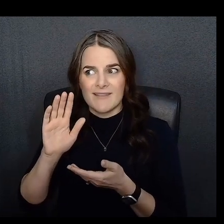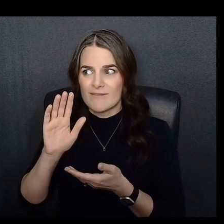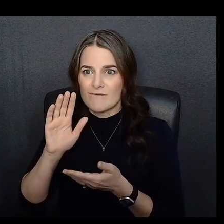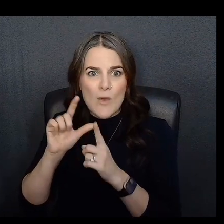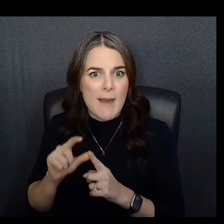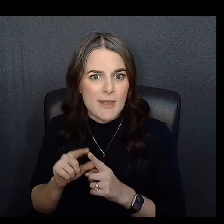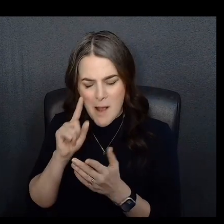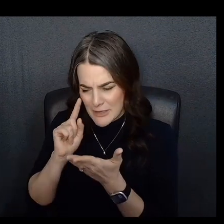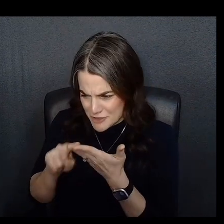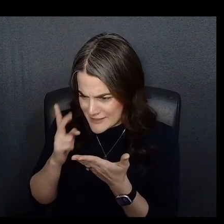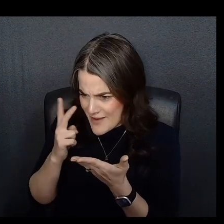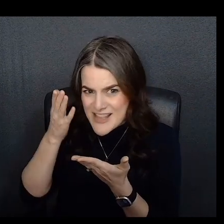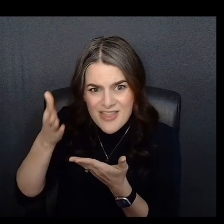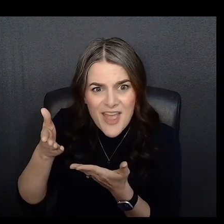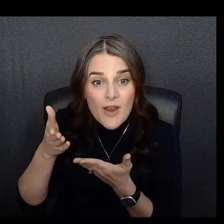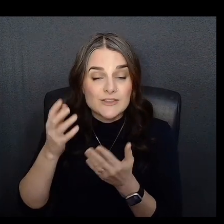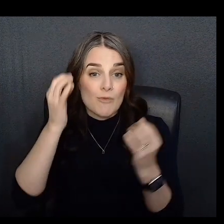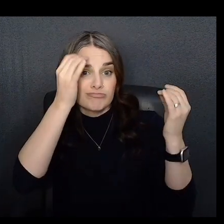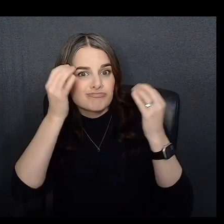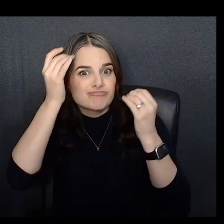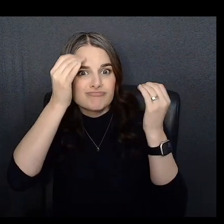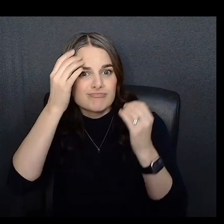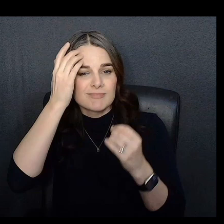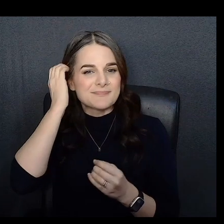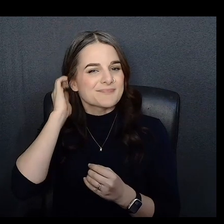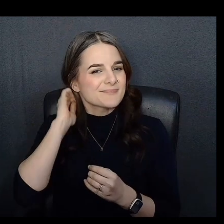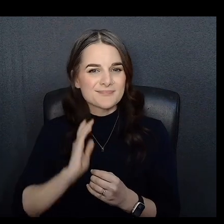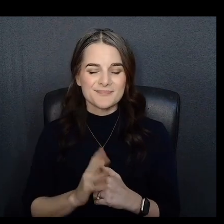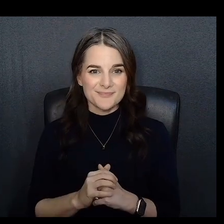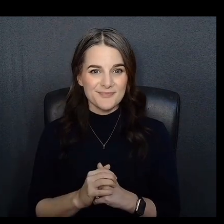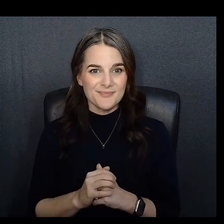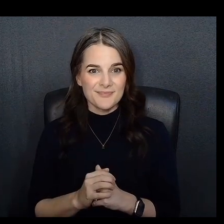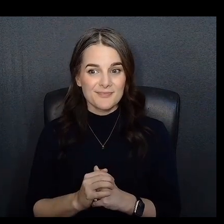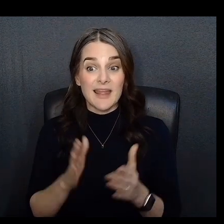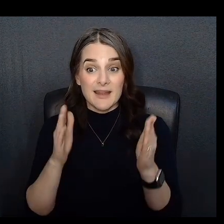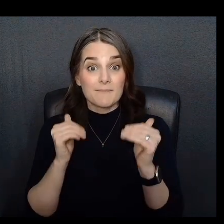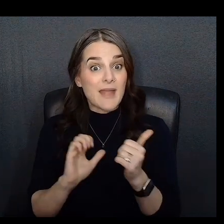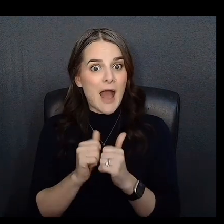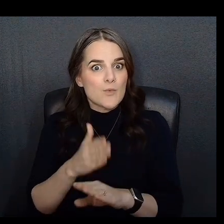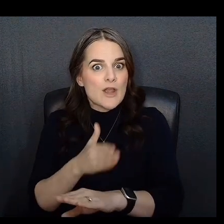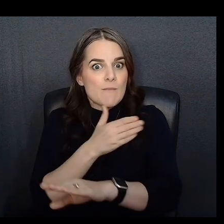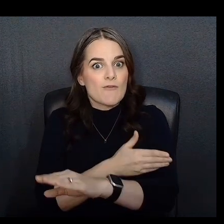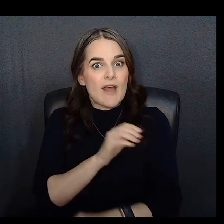So think about those types of things. And then, how do we improve AAC user outcomes for sexual health,